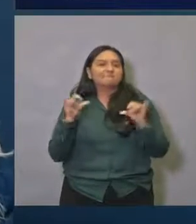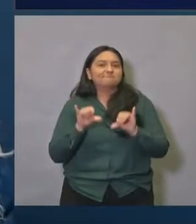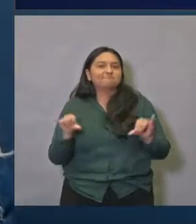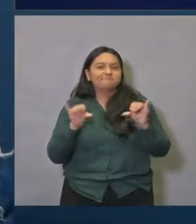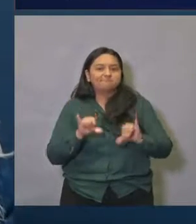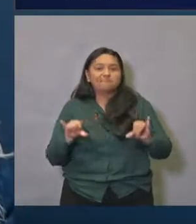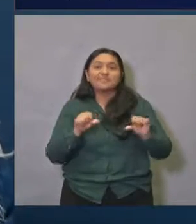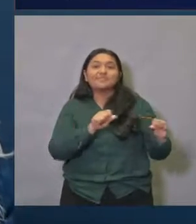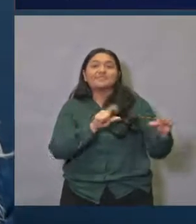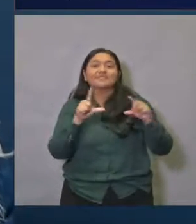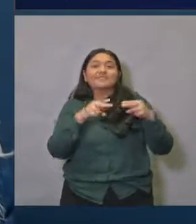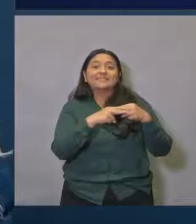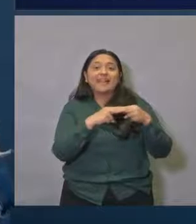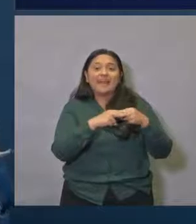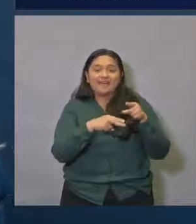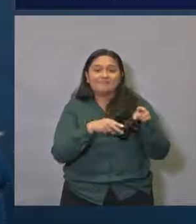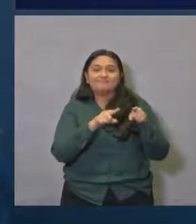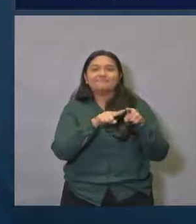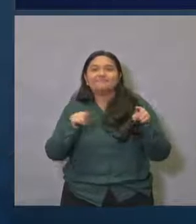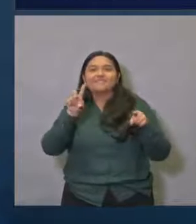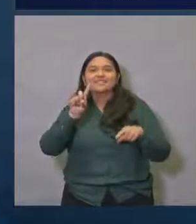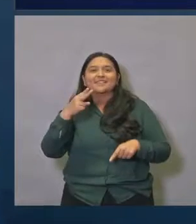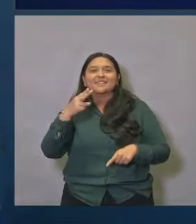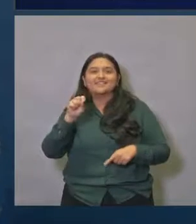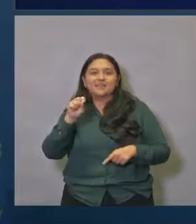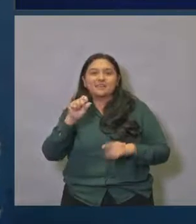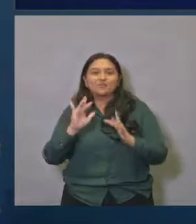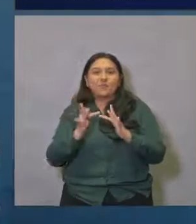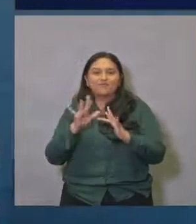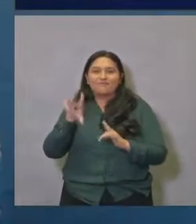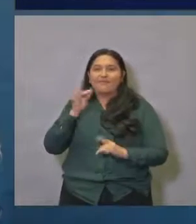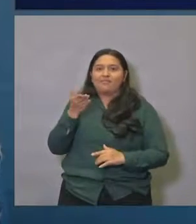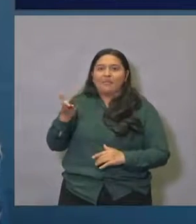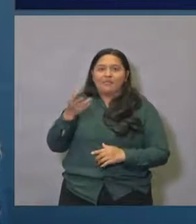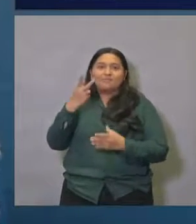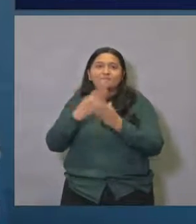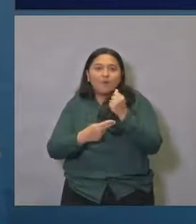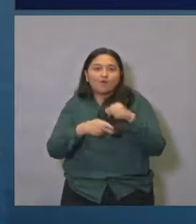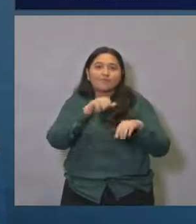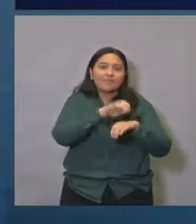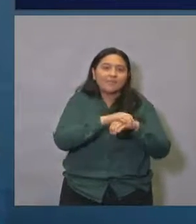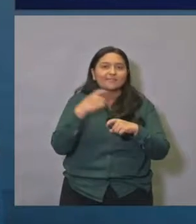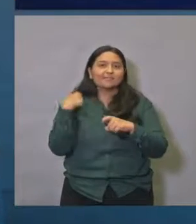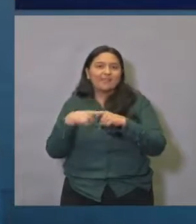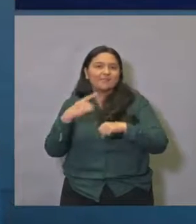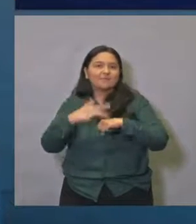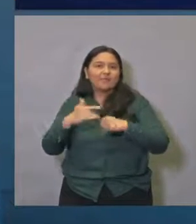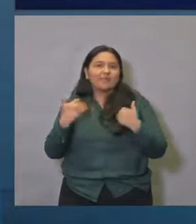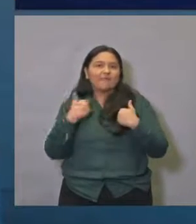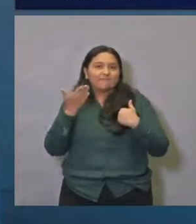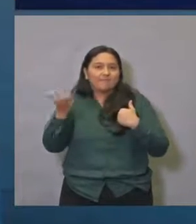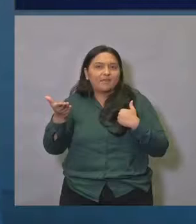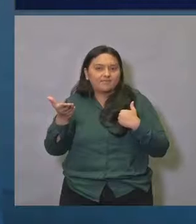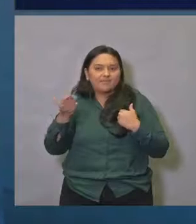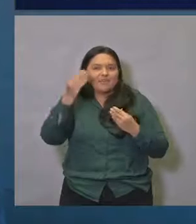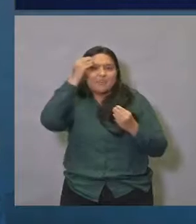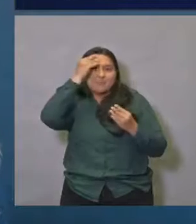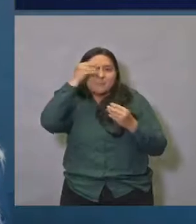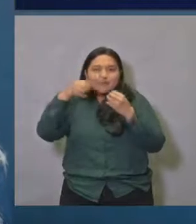OVER WITH TEMPORA QUESTIONS -- WITH TIME FOR QUESTIONS.